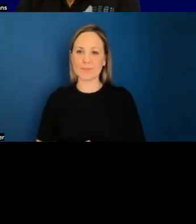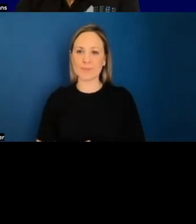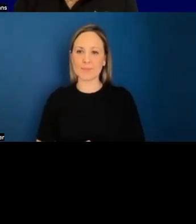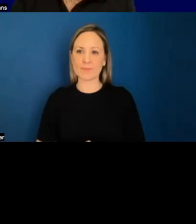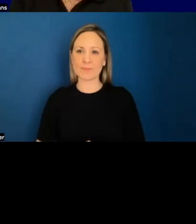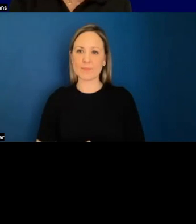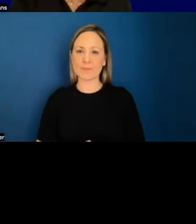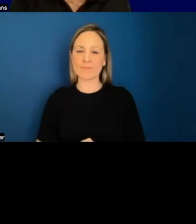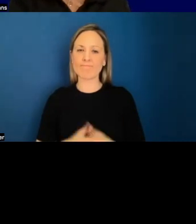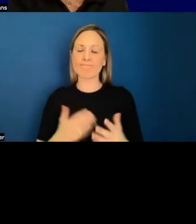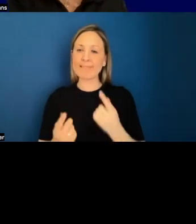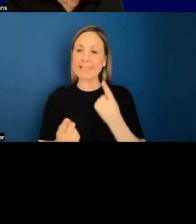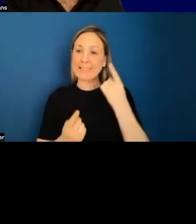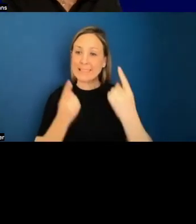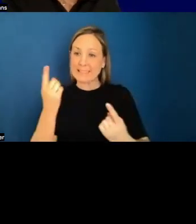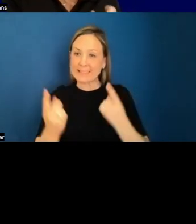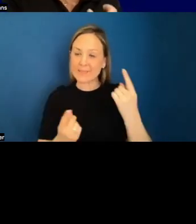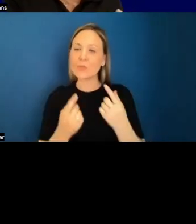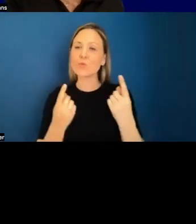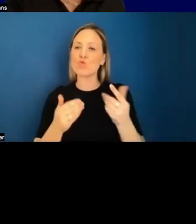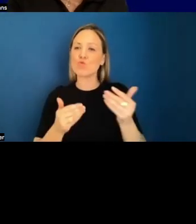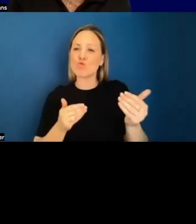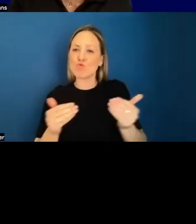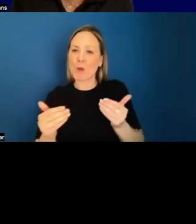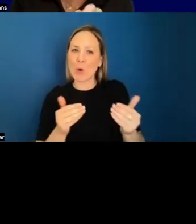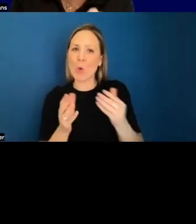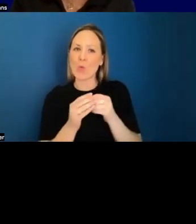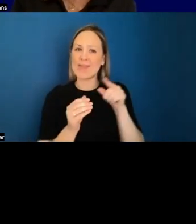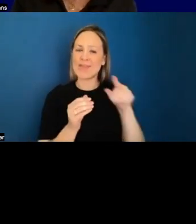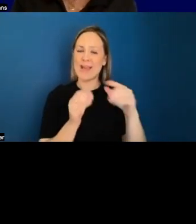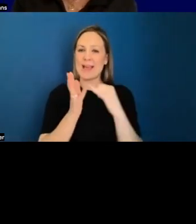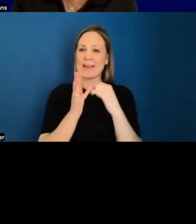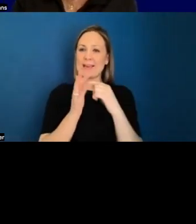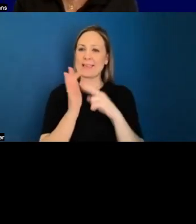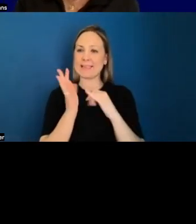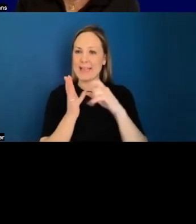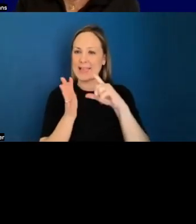Individuals who struggle with the interoceptive sense may not understand their emotions or